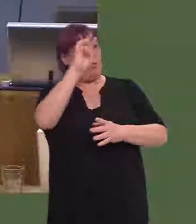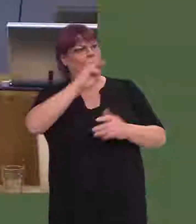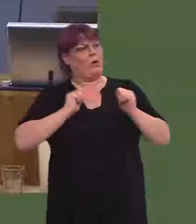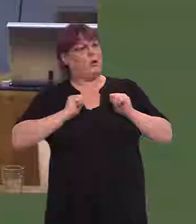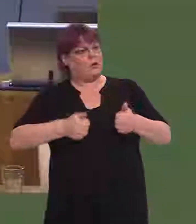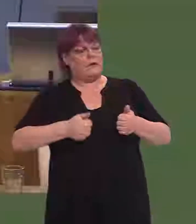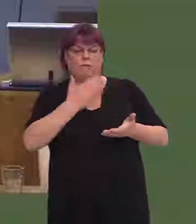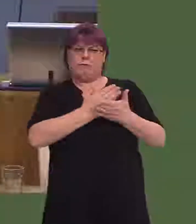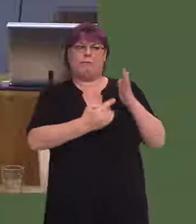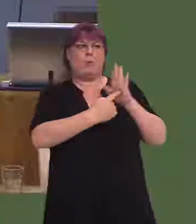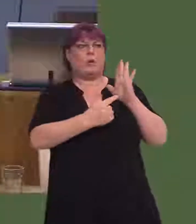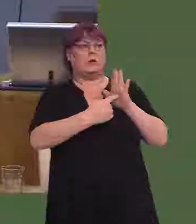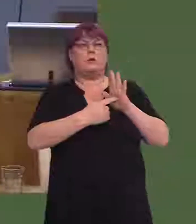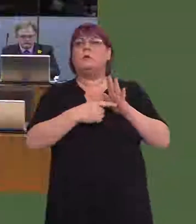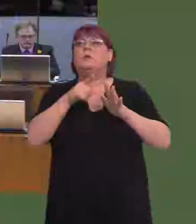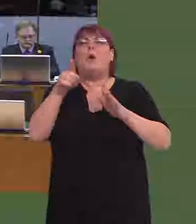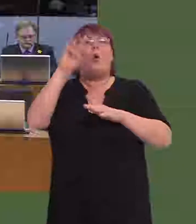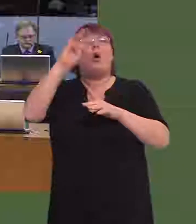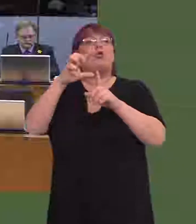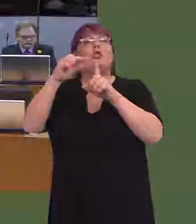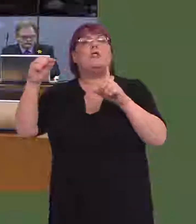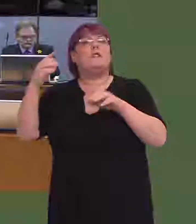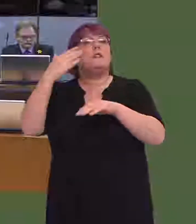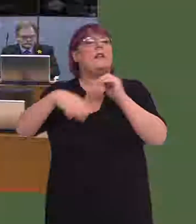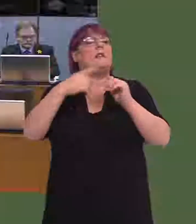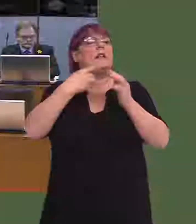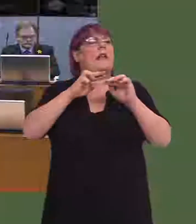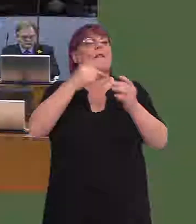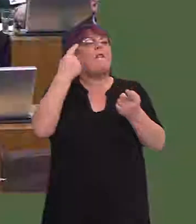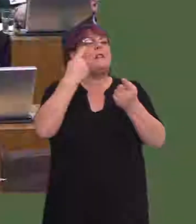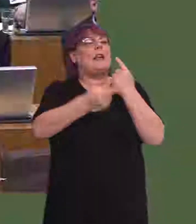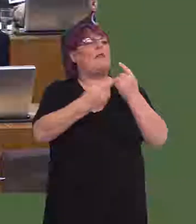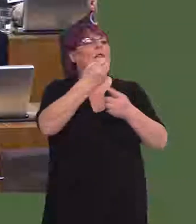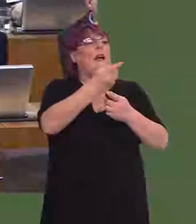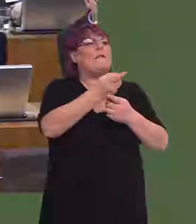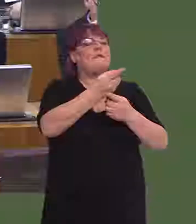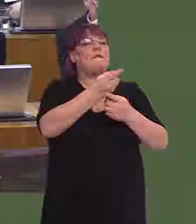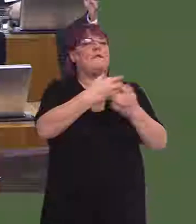said how they will protect Welsh farmers if there are tariffs placed on their produce